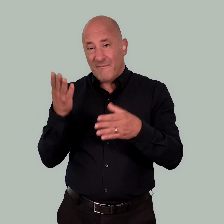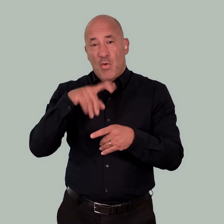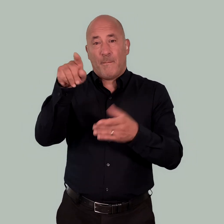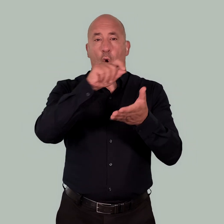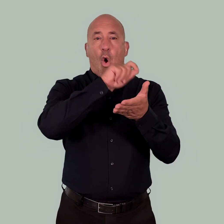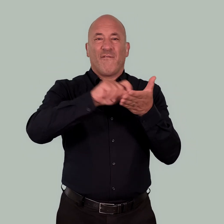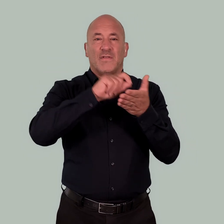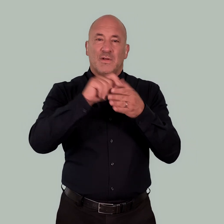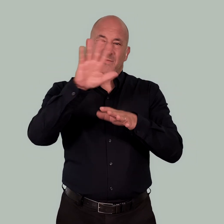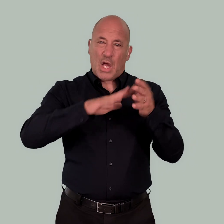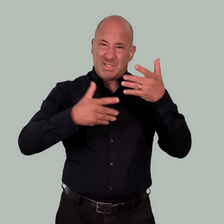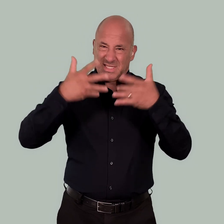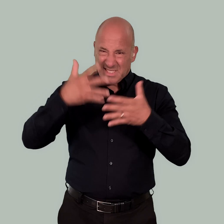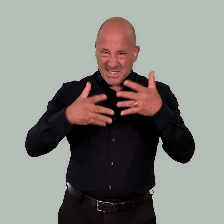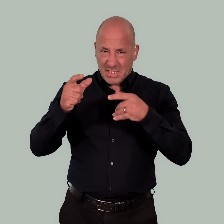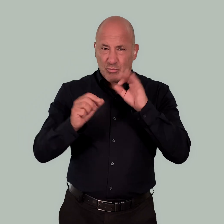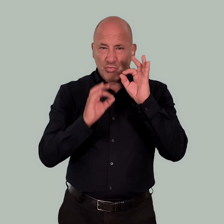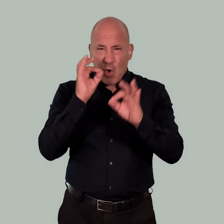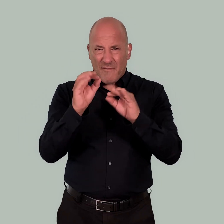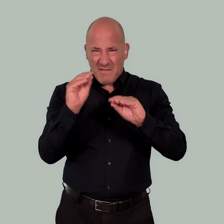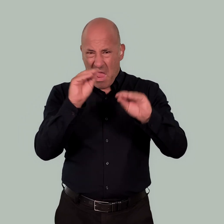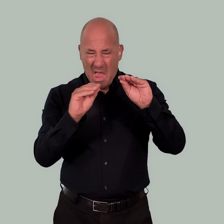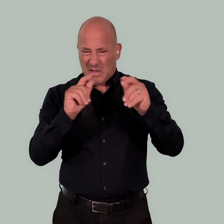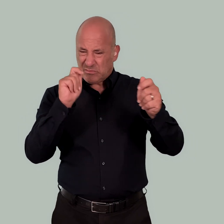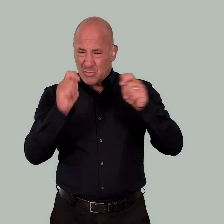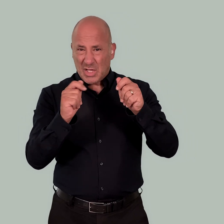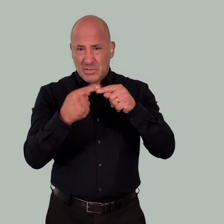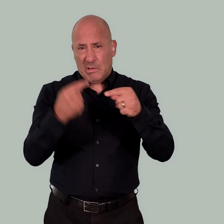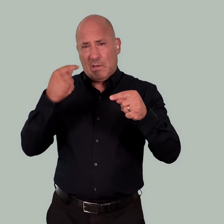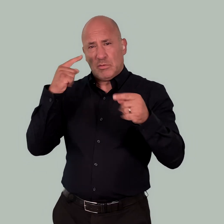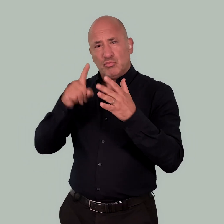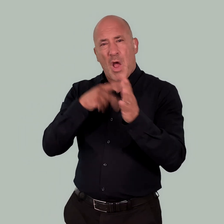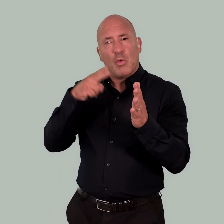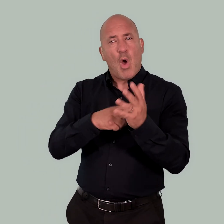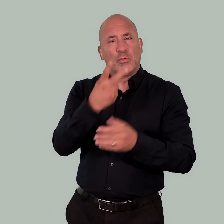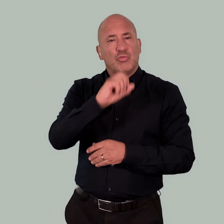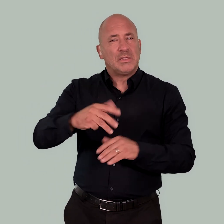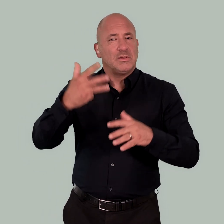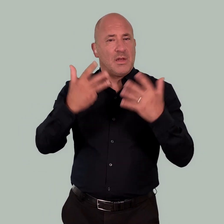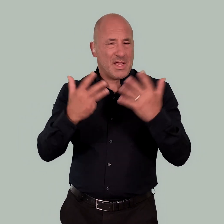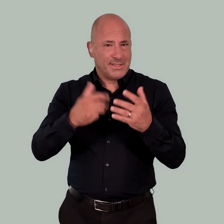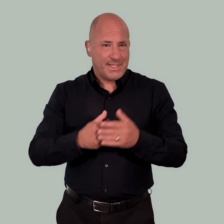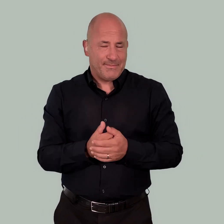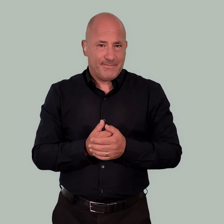has resulted from the Office for National Statistics re-weighting survey estimates back to January 2019.